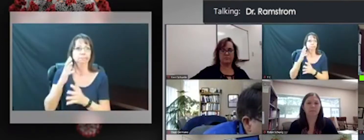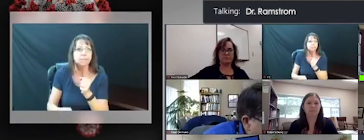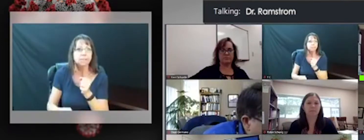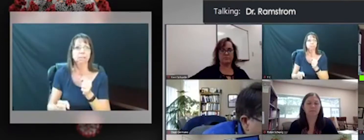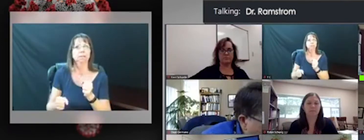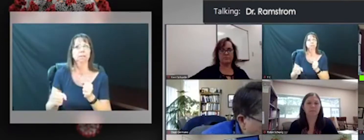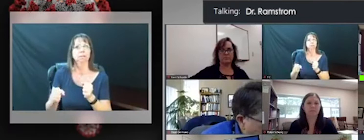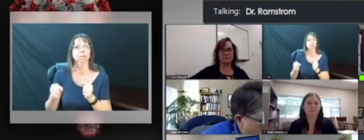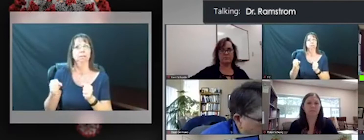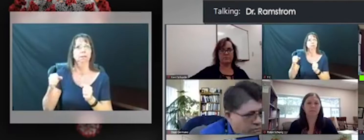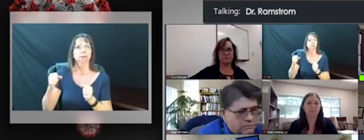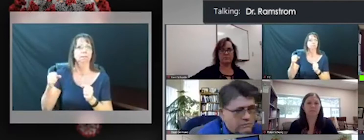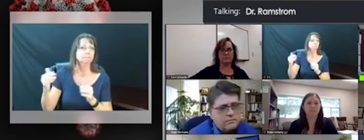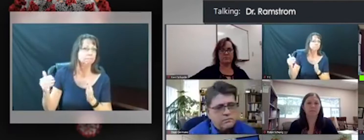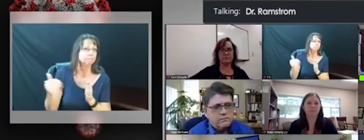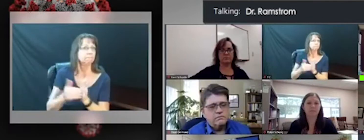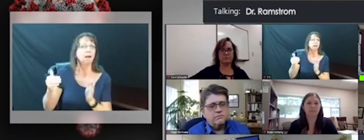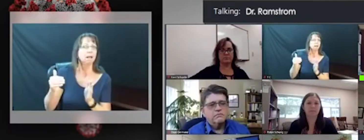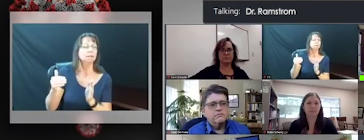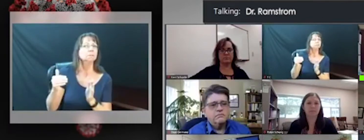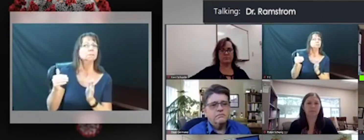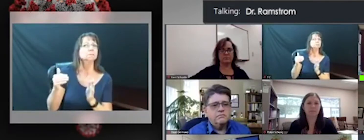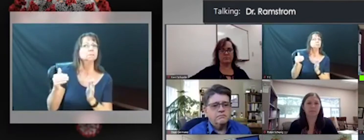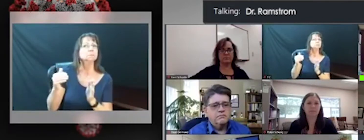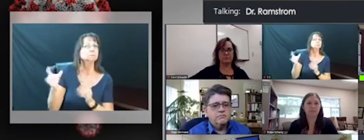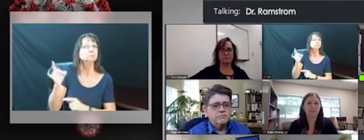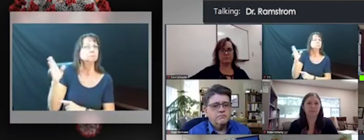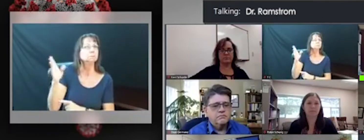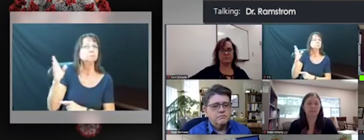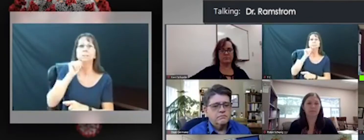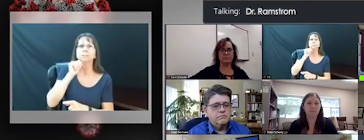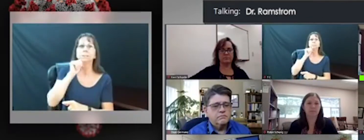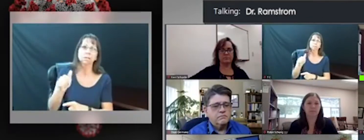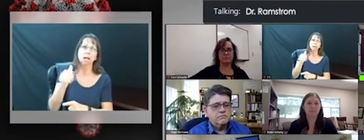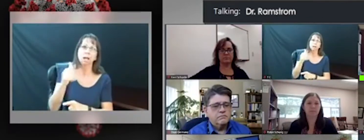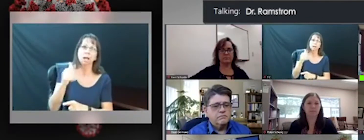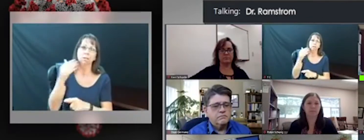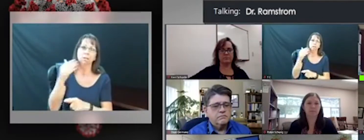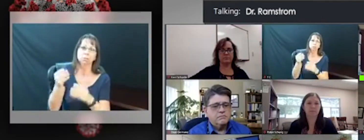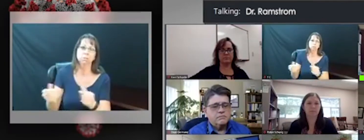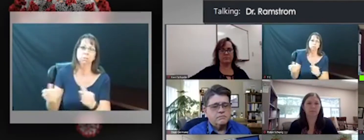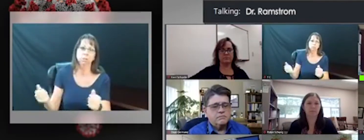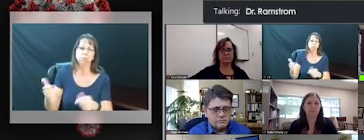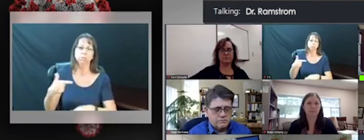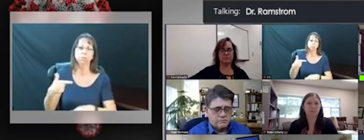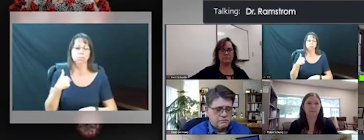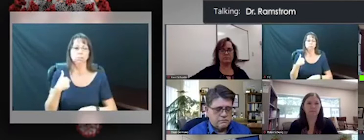come together more and share our viewpoints in the way that we're addressing this situation.